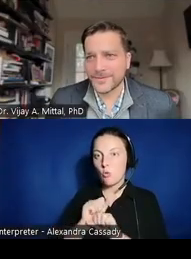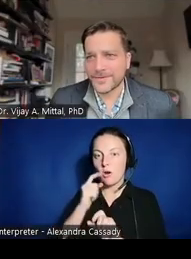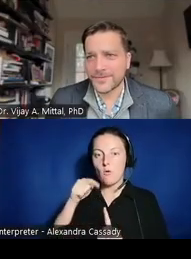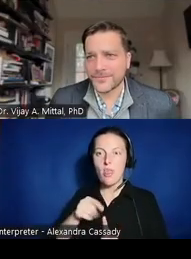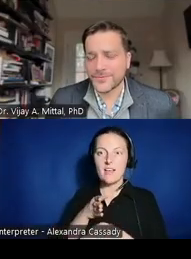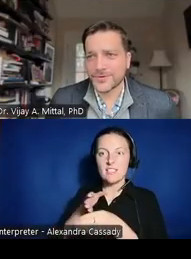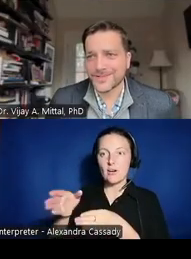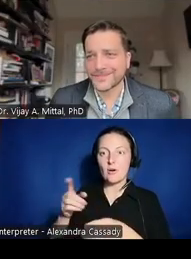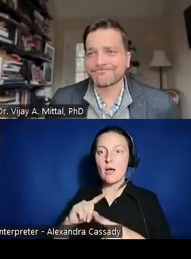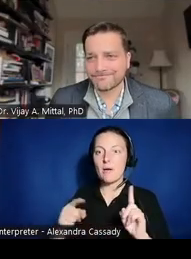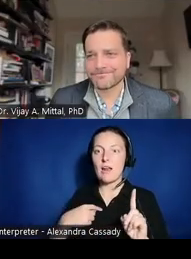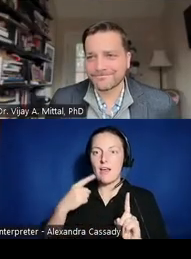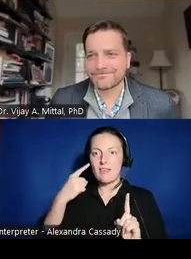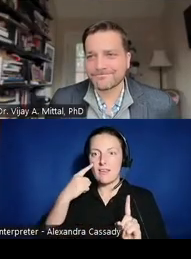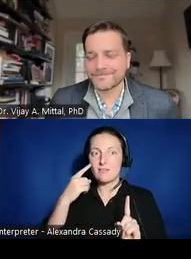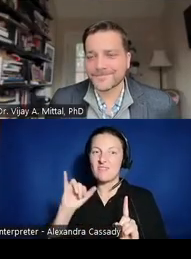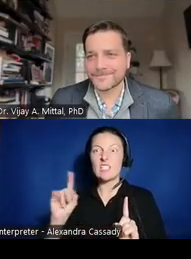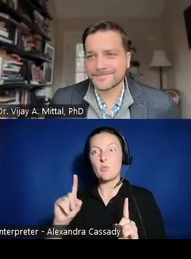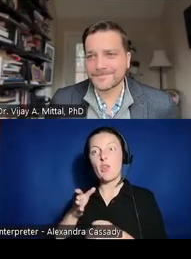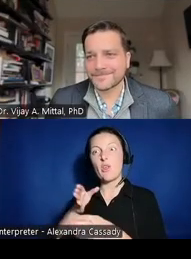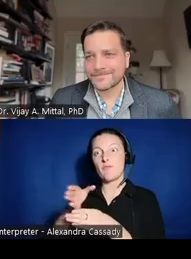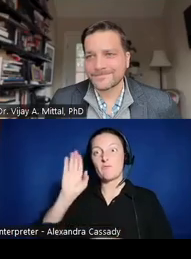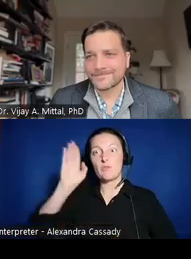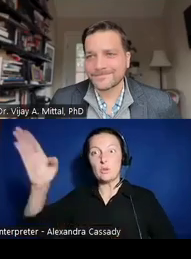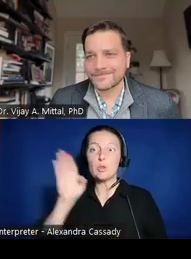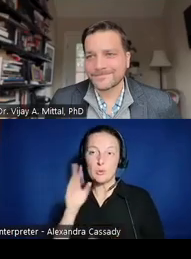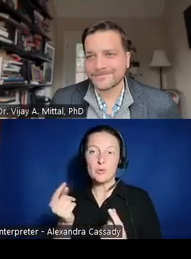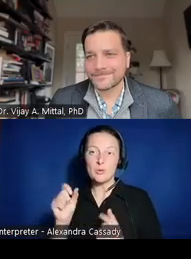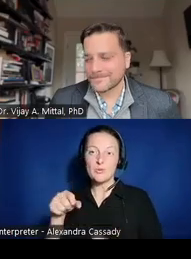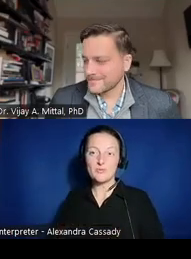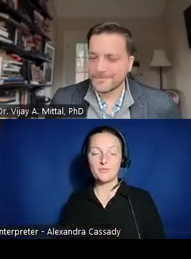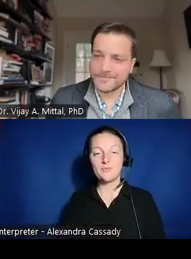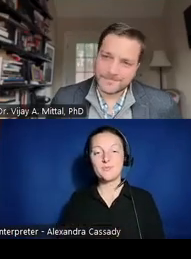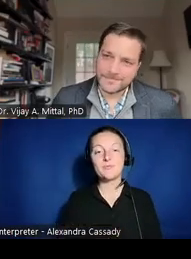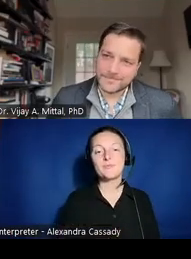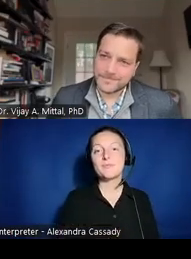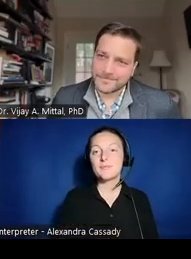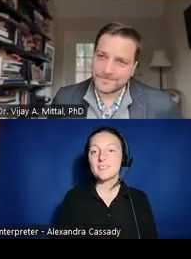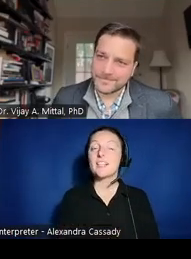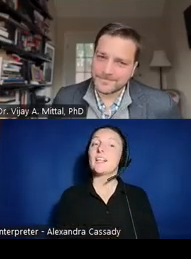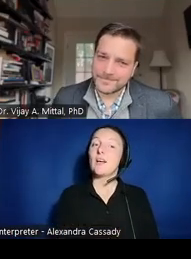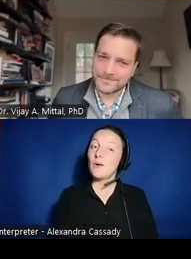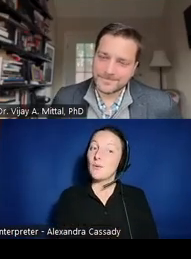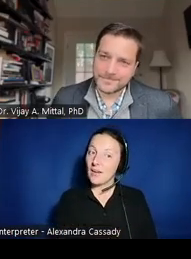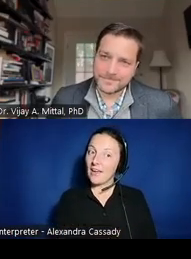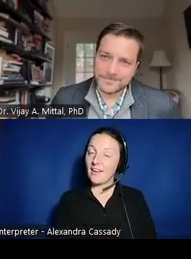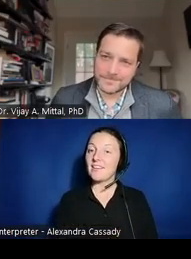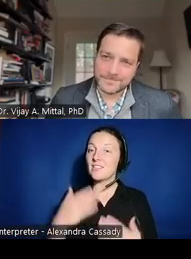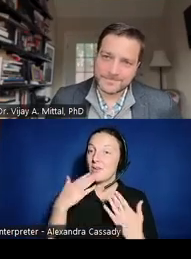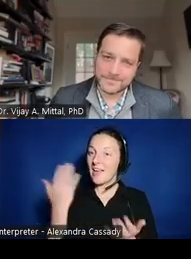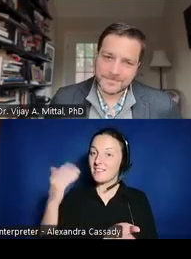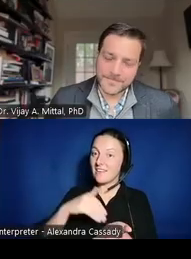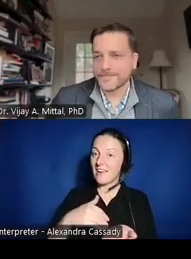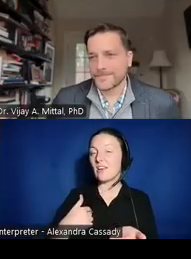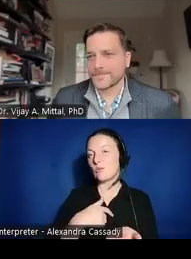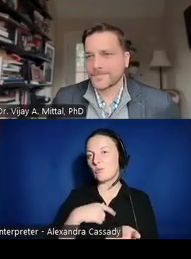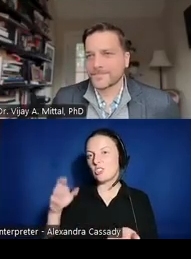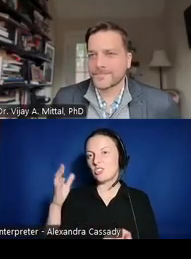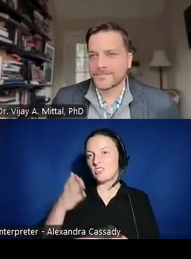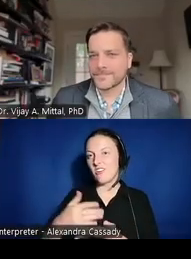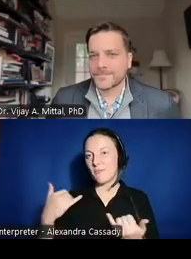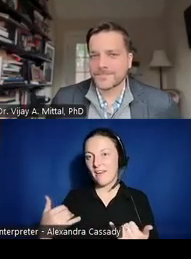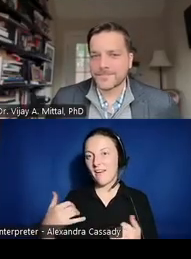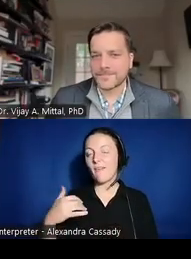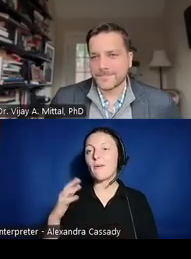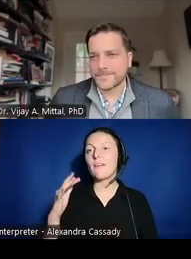where the the future is. Okay. All right. So, thanks again. We should stop now and um VJ,